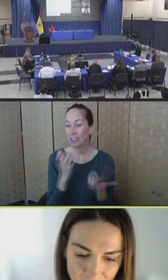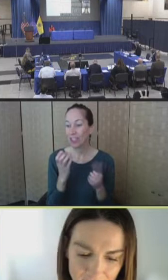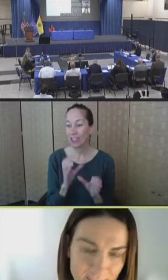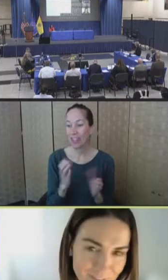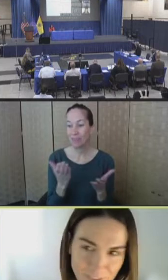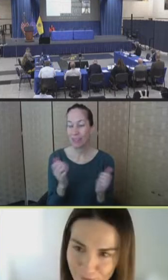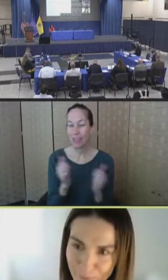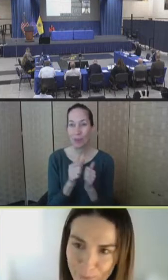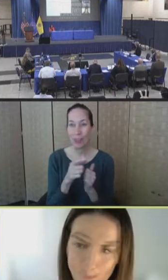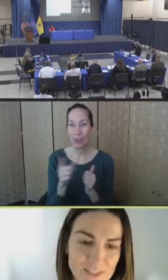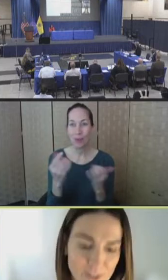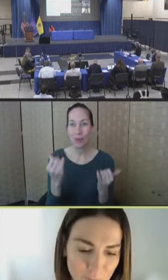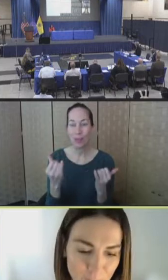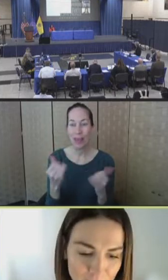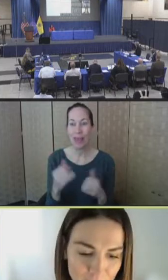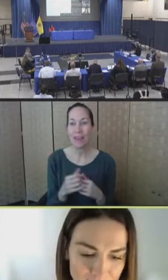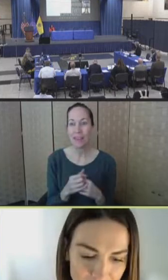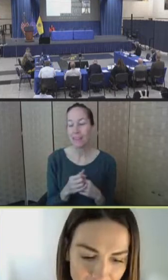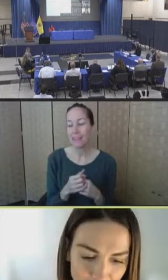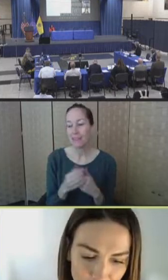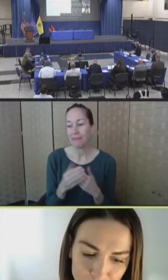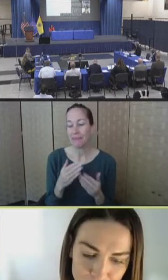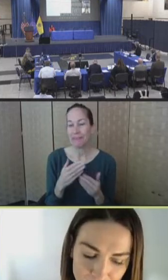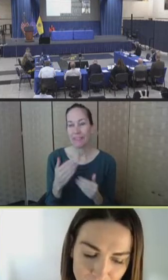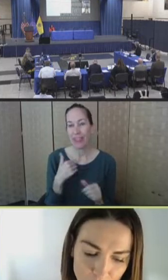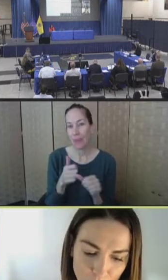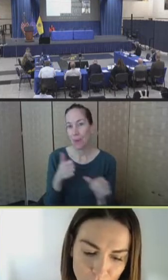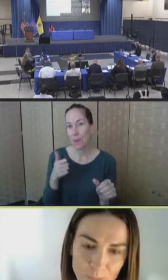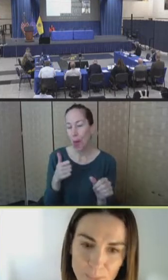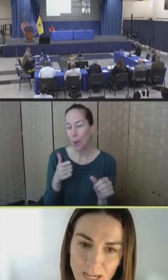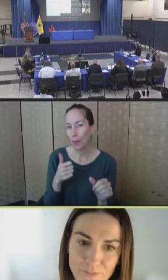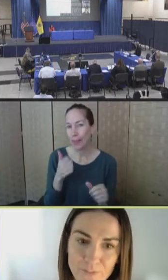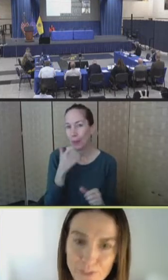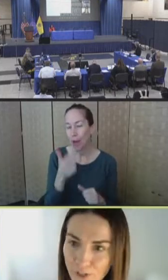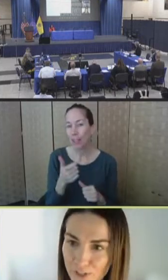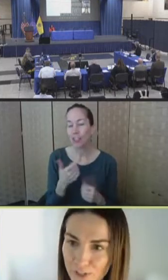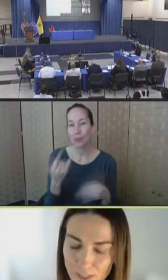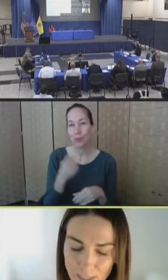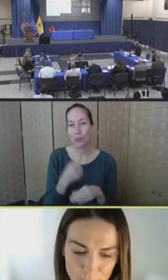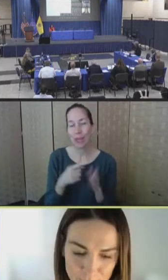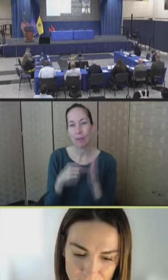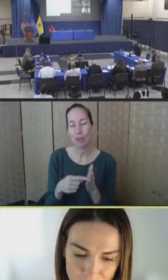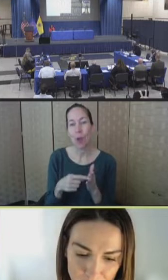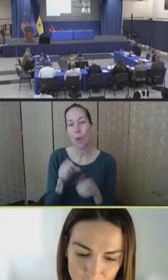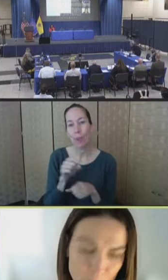even if remotely so. Today, I'll be presenting work on behalf of a large collaborative team who